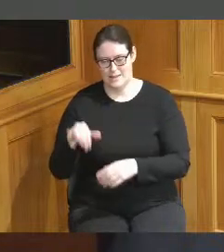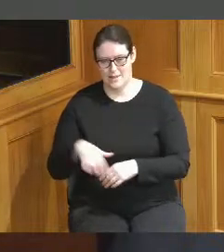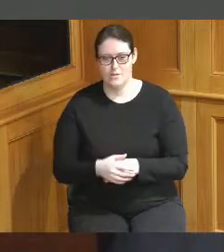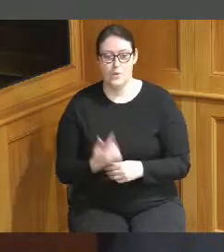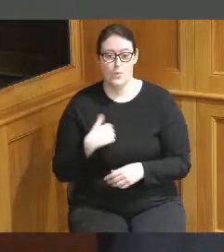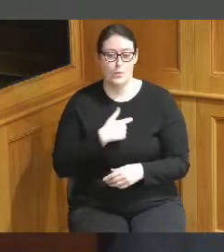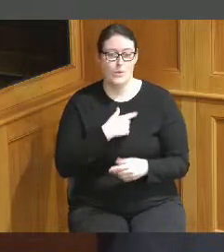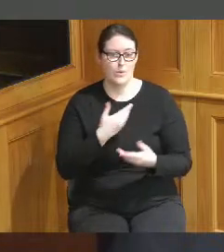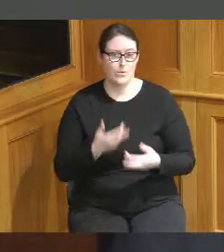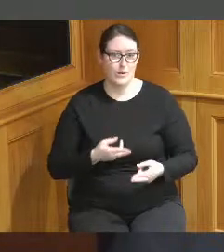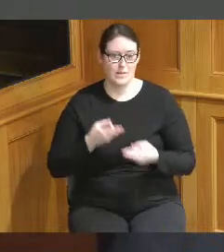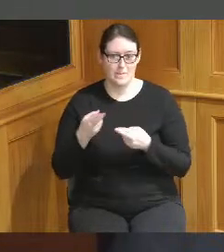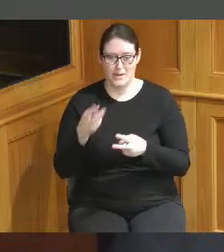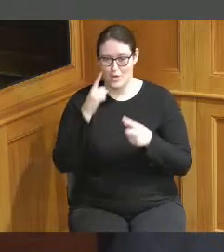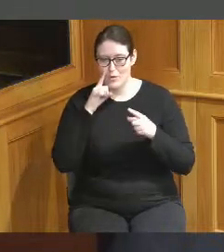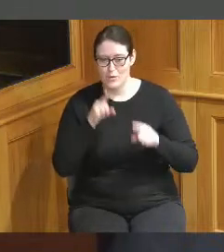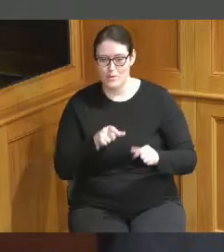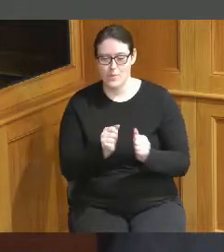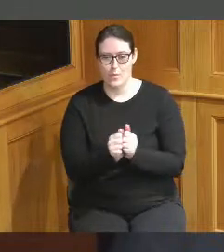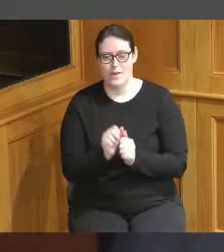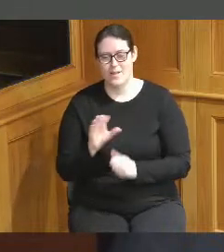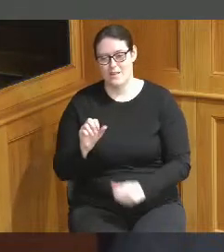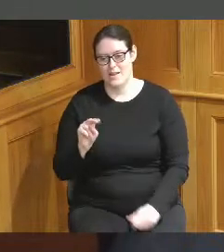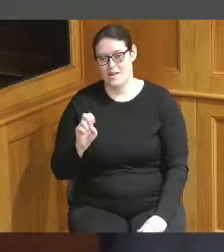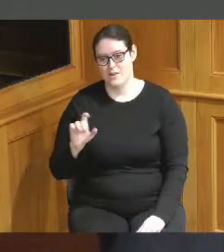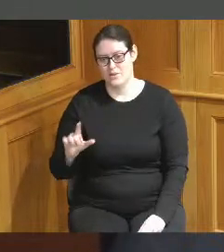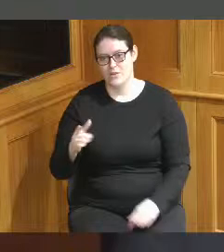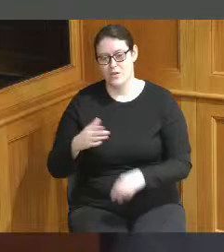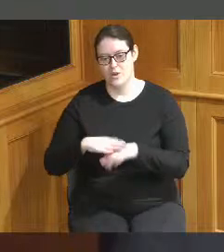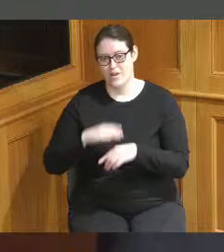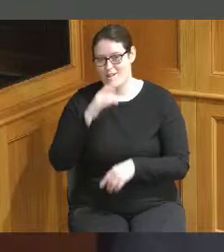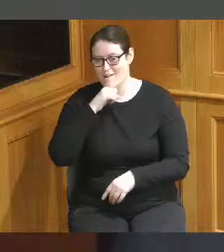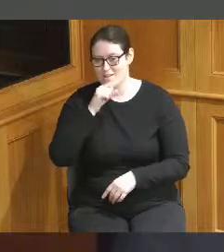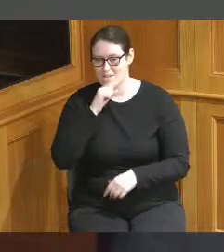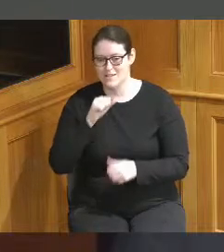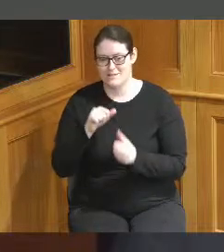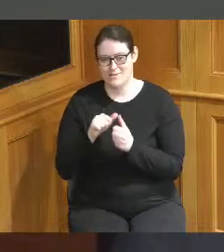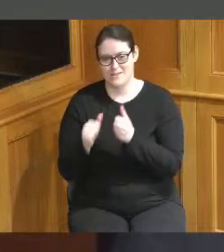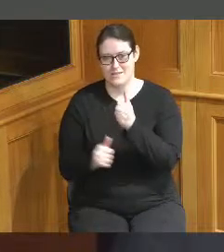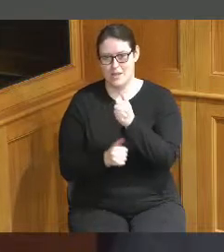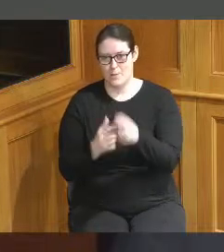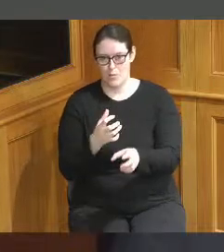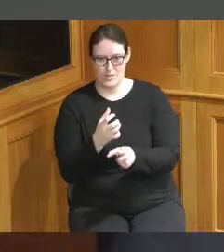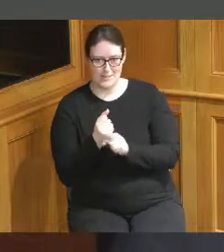McKesson so yesterday they had the grand opening and it's located right across the street from